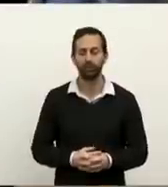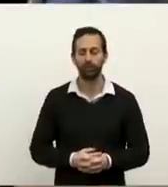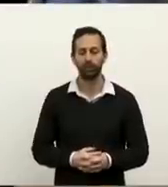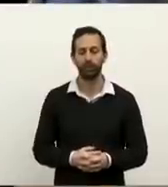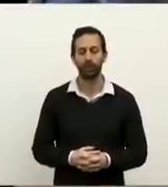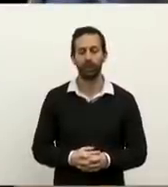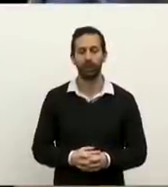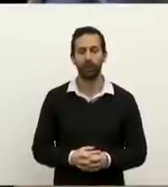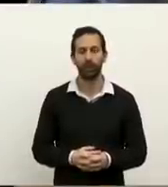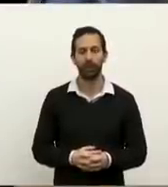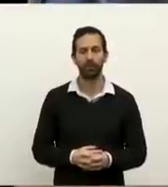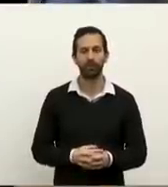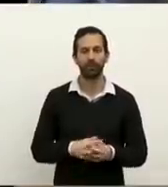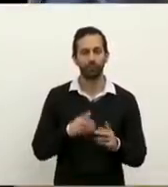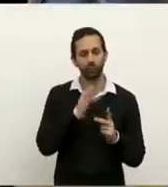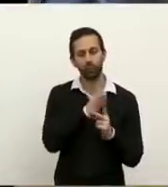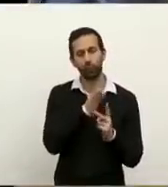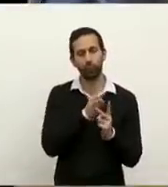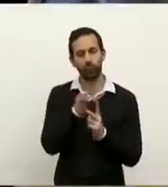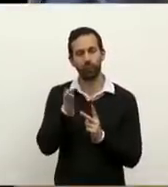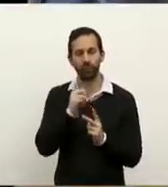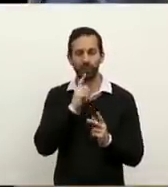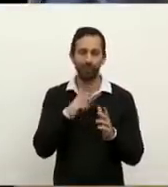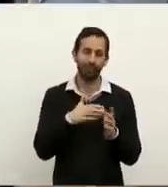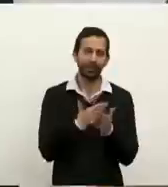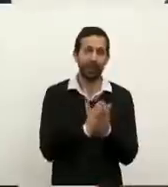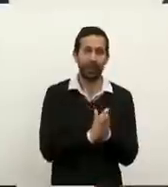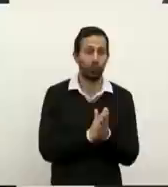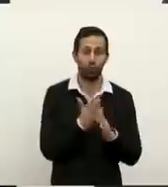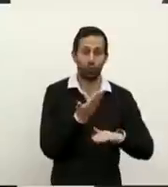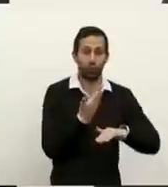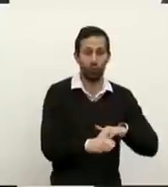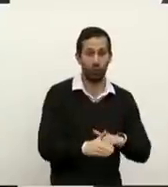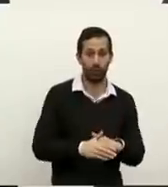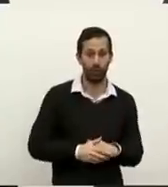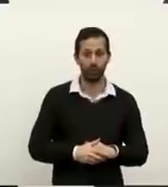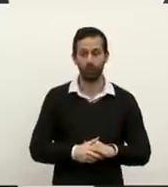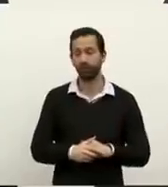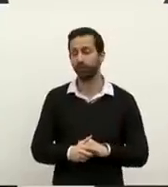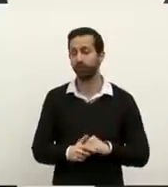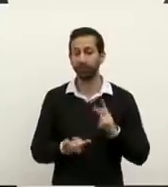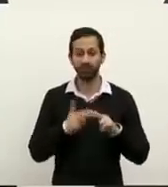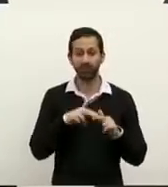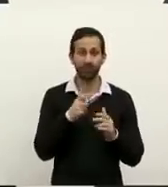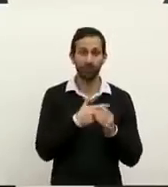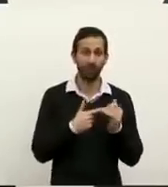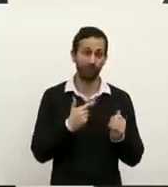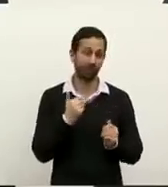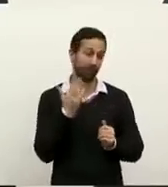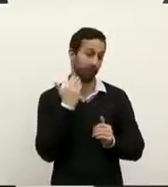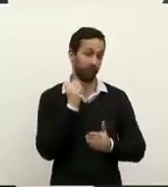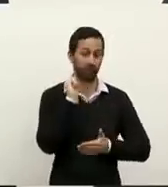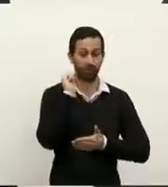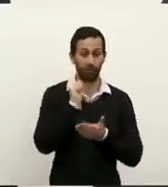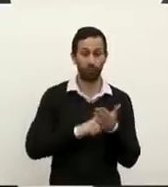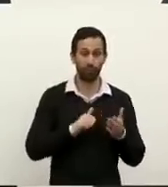There's two pathways there. One is depends how new it is . So if it's only reasonably recently been bought,